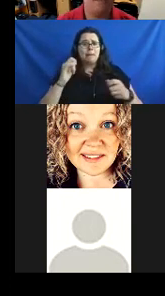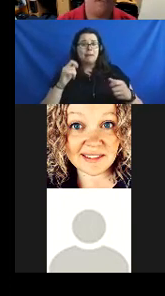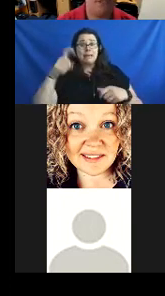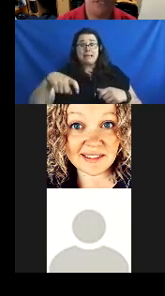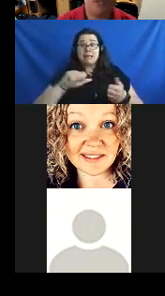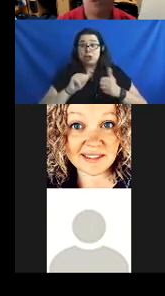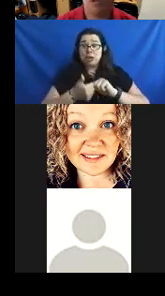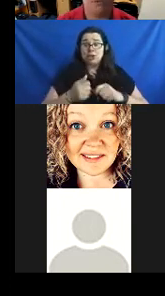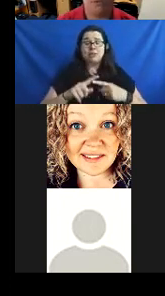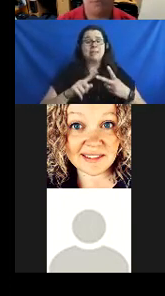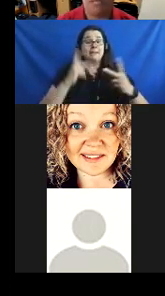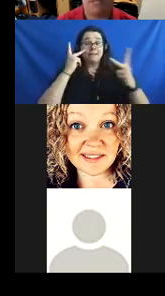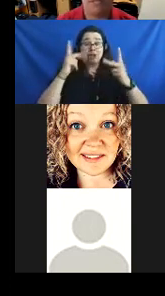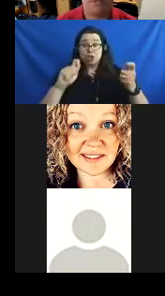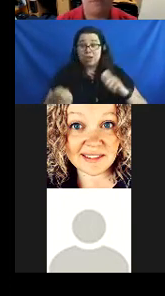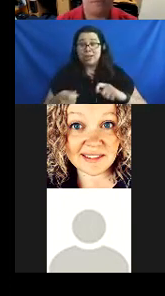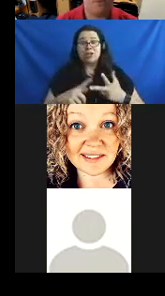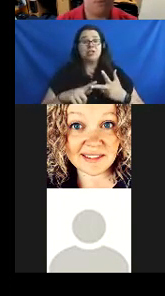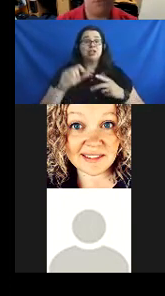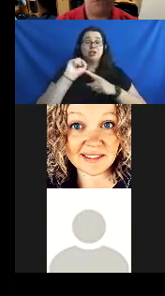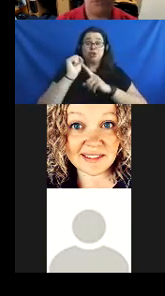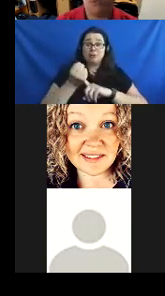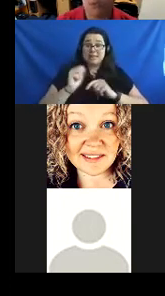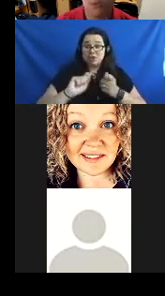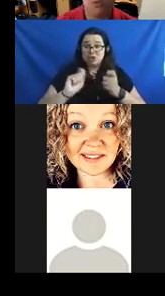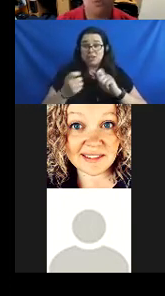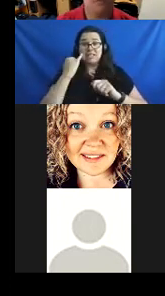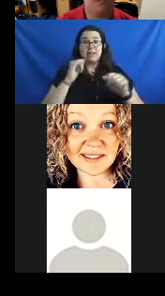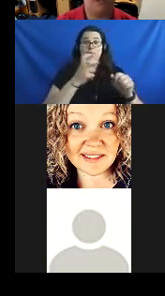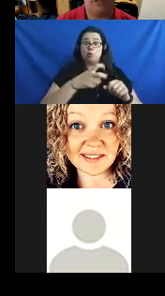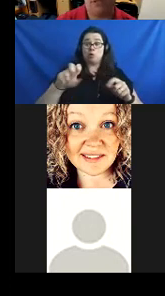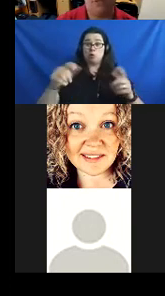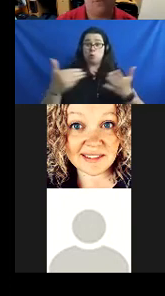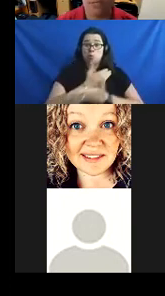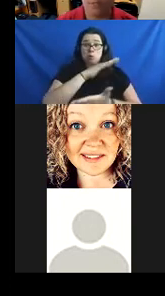VISION, OR OTHER CIRCUMSTANCES. IF SOMEONE SWITCHES TO A NEW SCHOOL OR START A UNIVERSITY